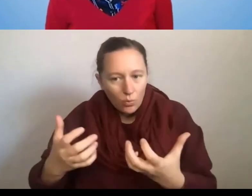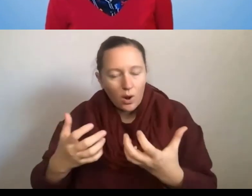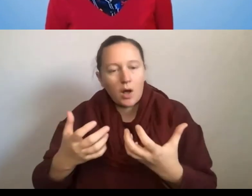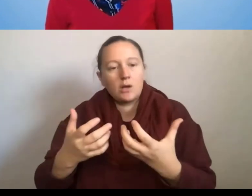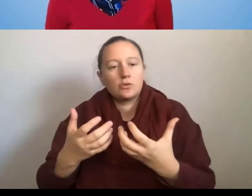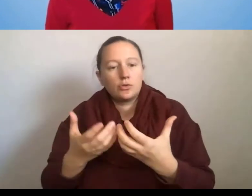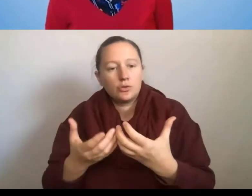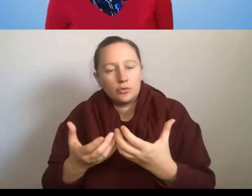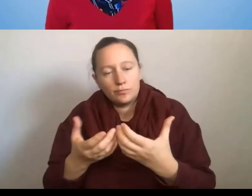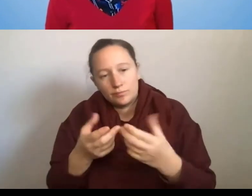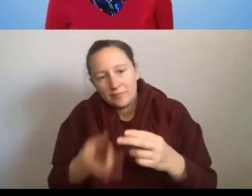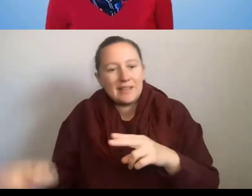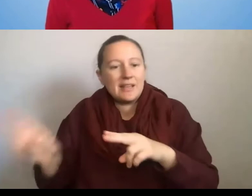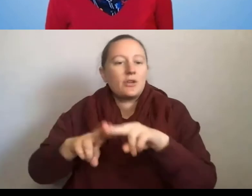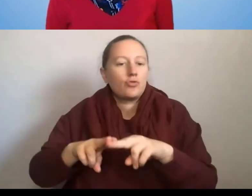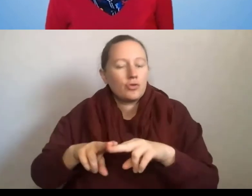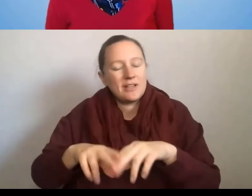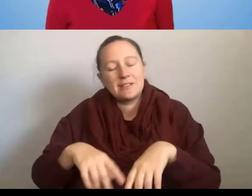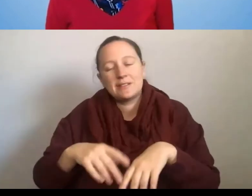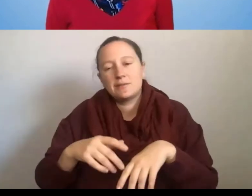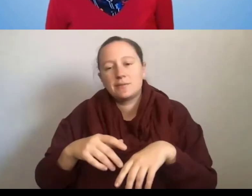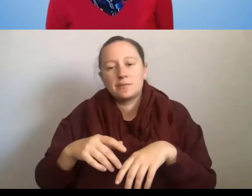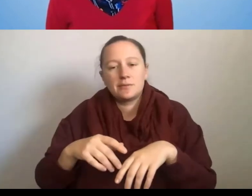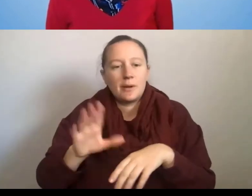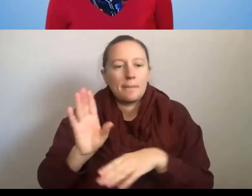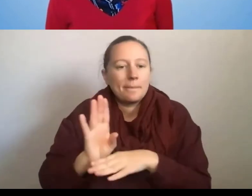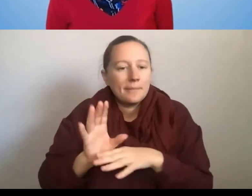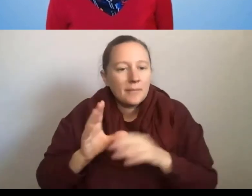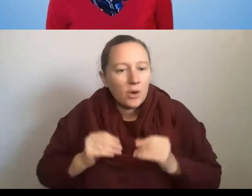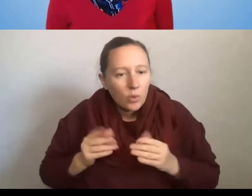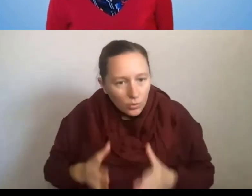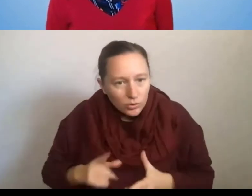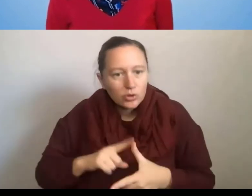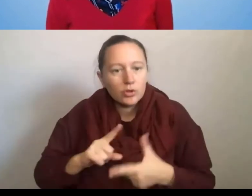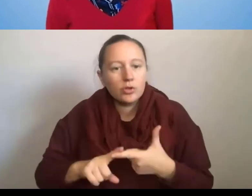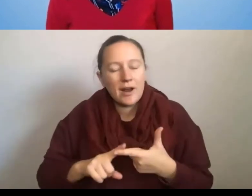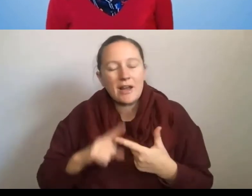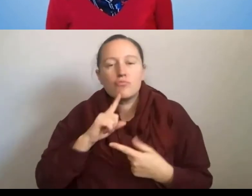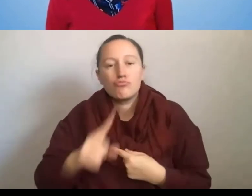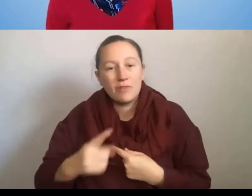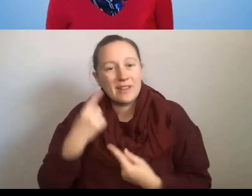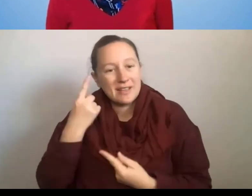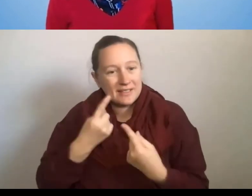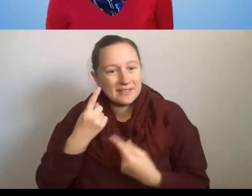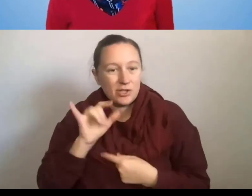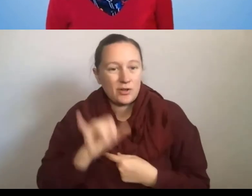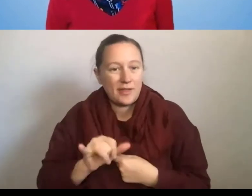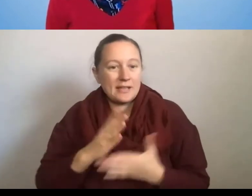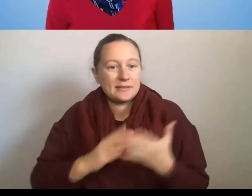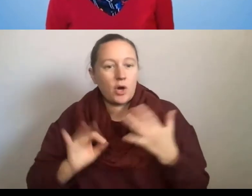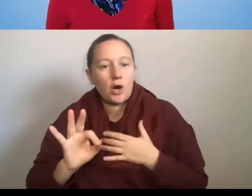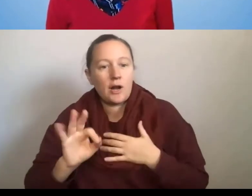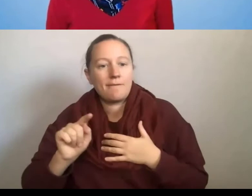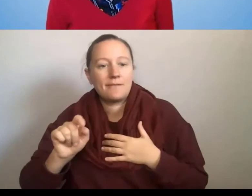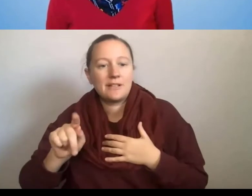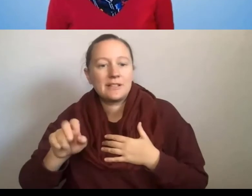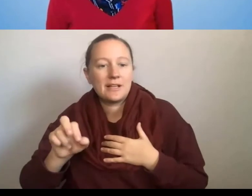and entrepreneurship and tenure and promotion considerations, and they've made a great deal of progress.